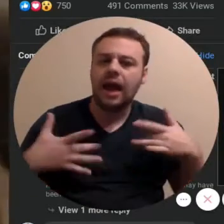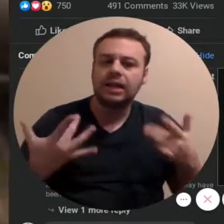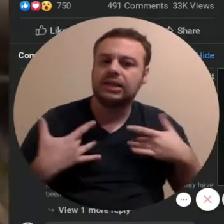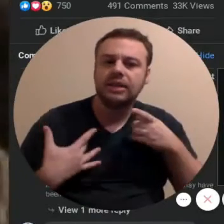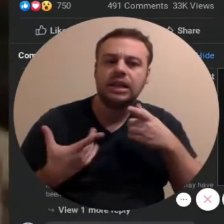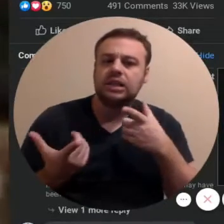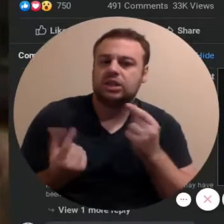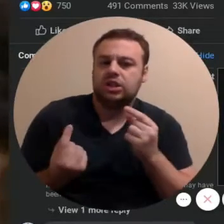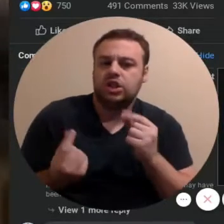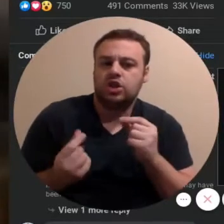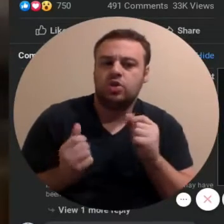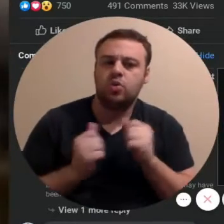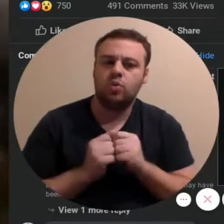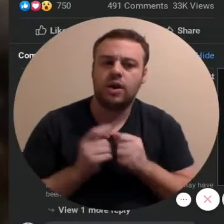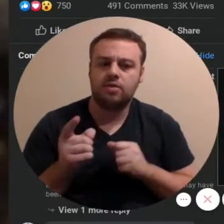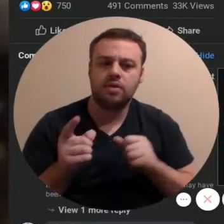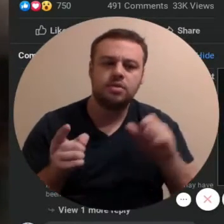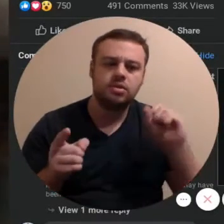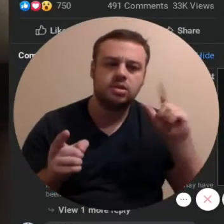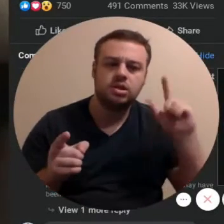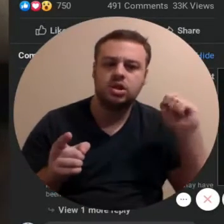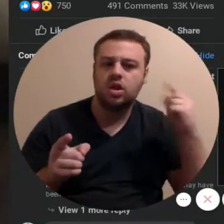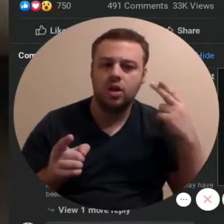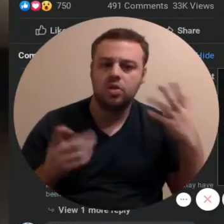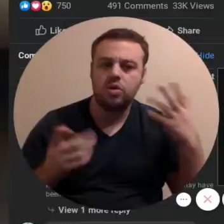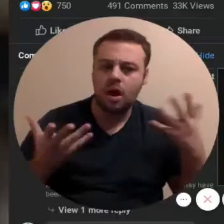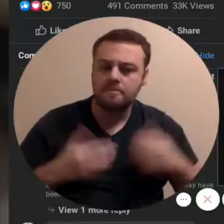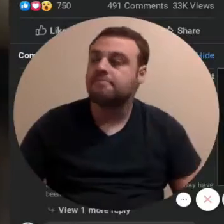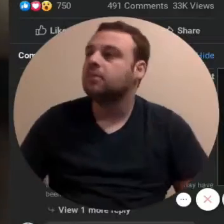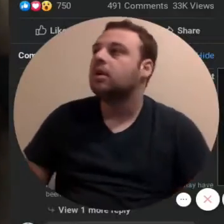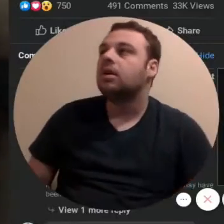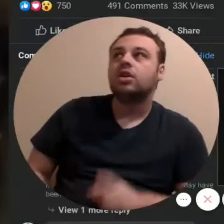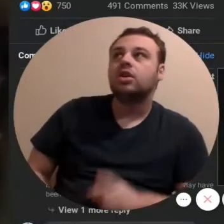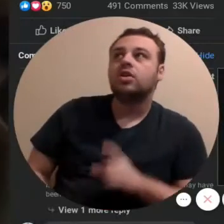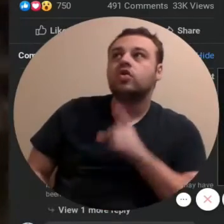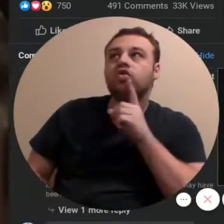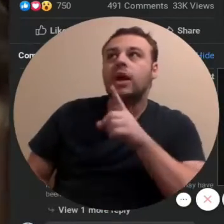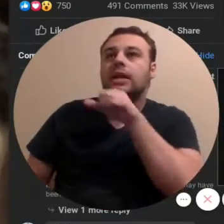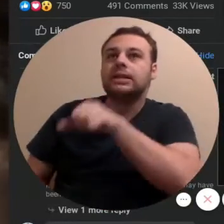Janice: We do items that are similar to what the primates would get.